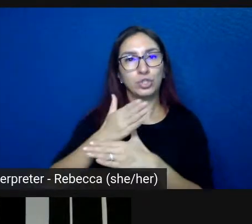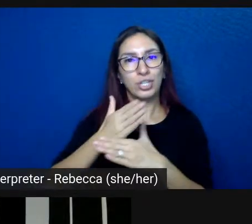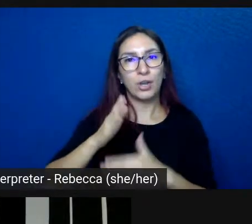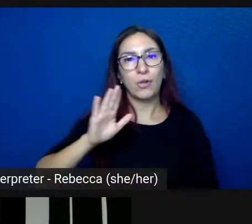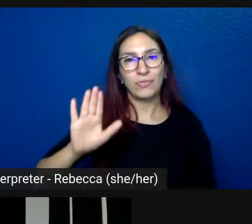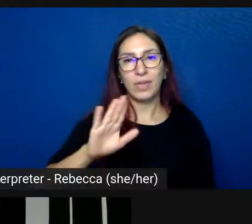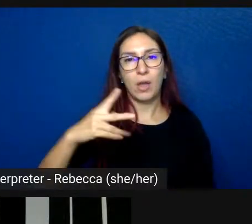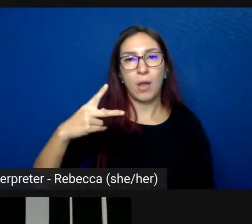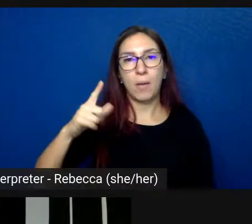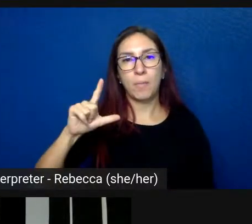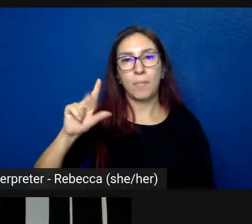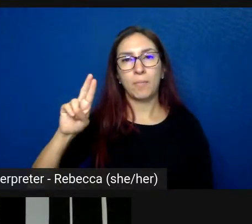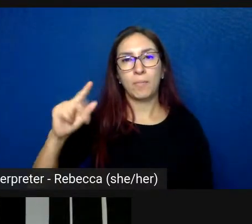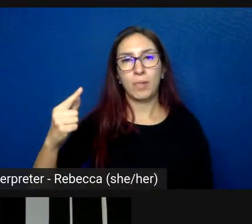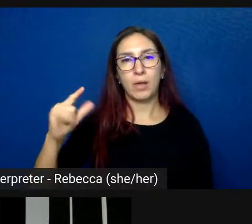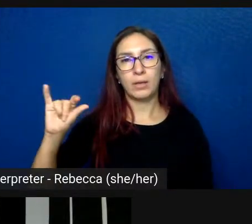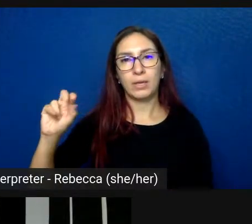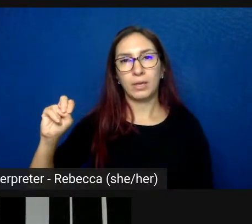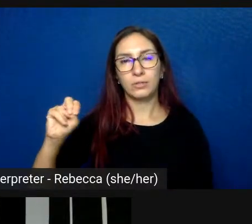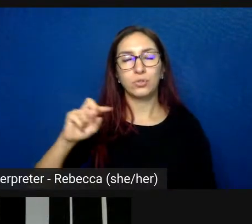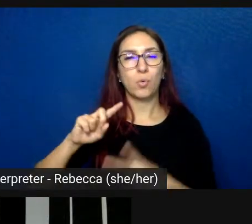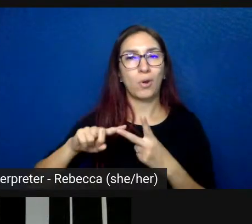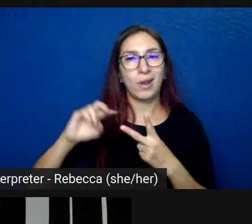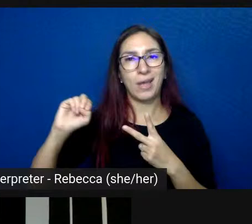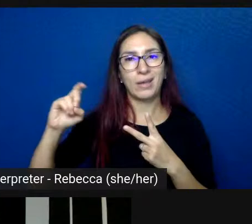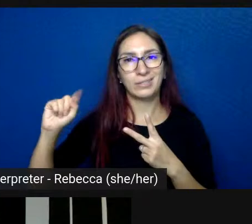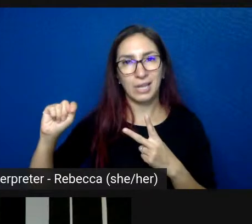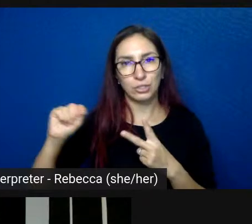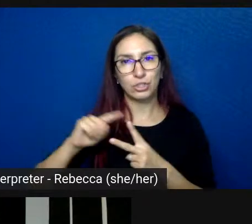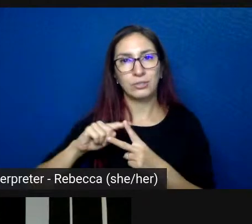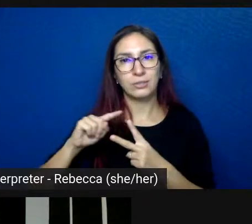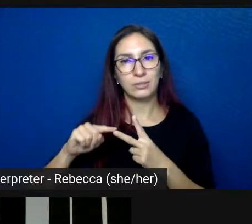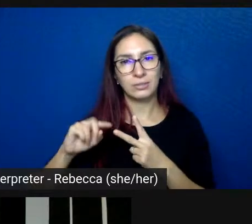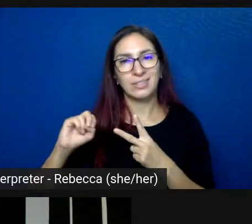directory where they can share or submit Plugins or their extensions.